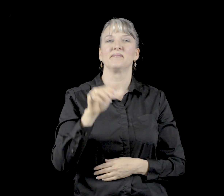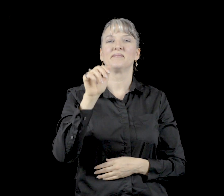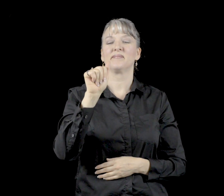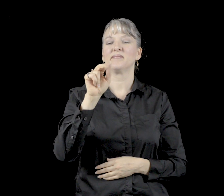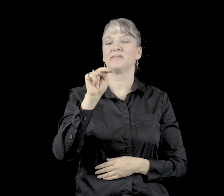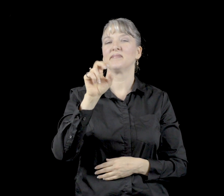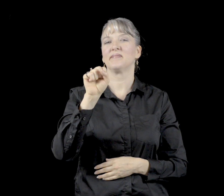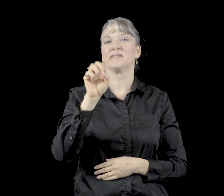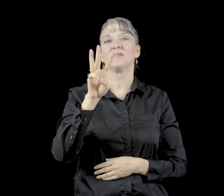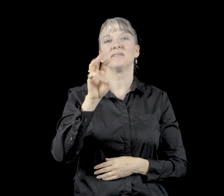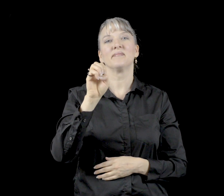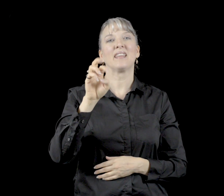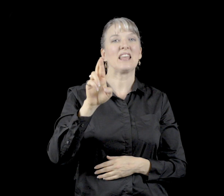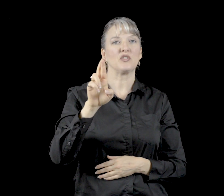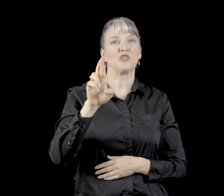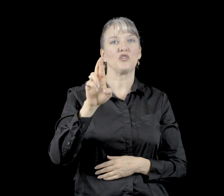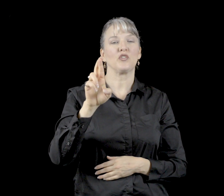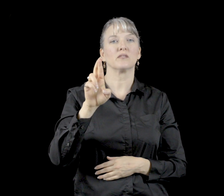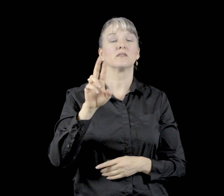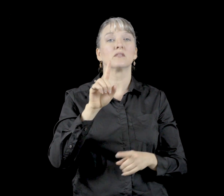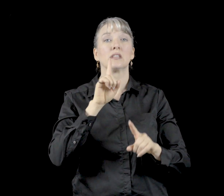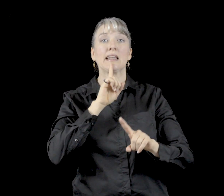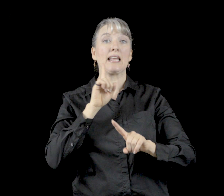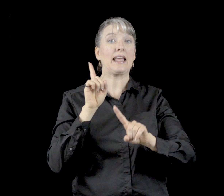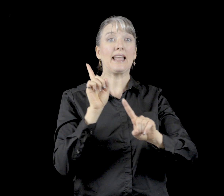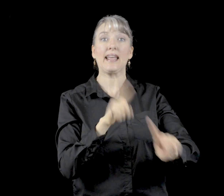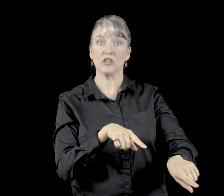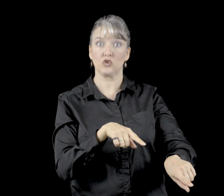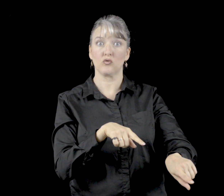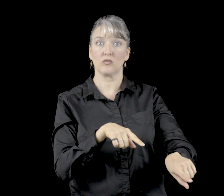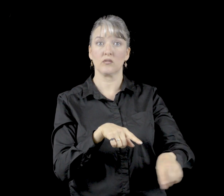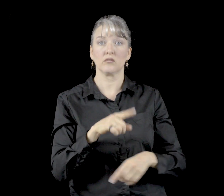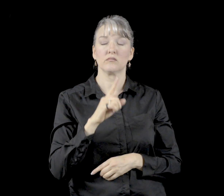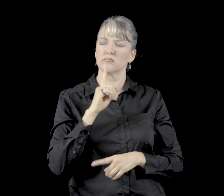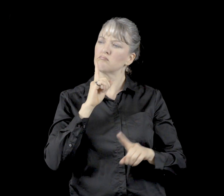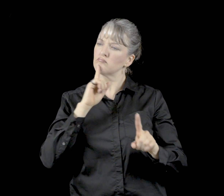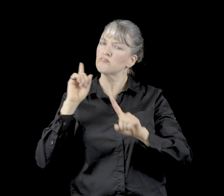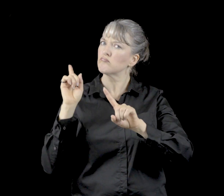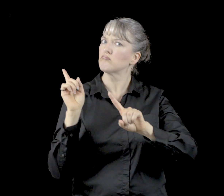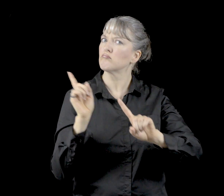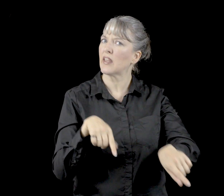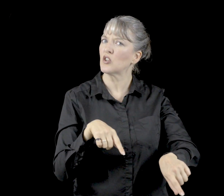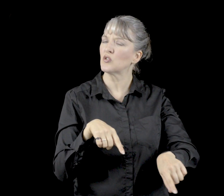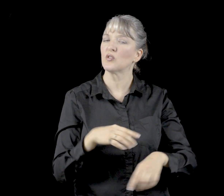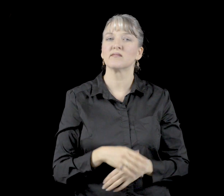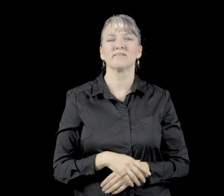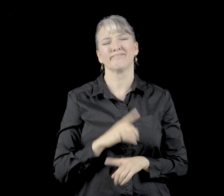A-N-S-W-E-R Answer Or feedback, reply...